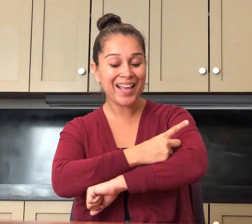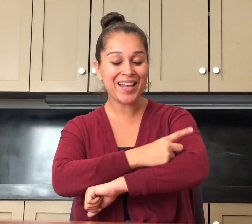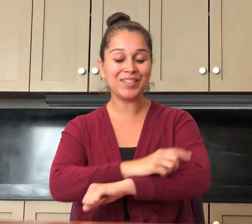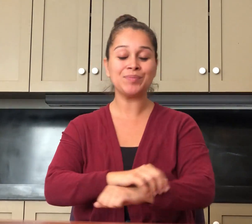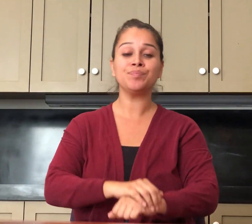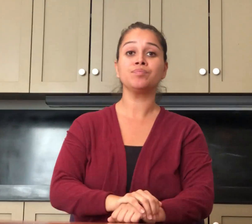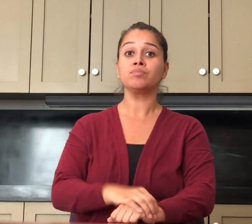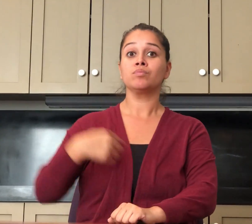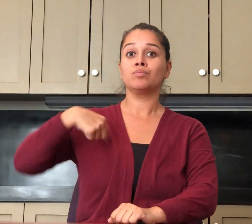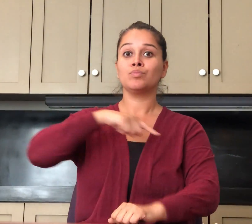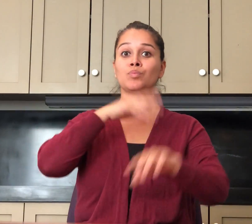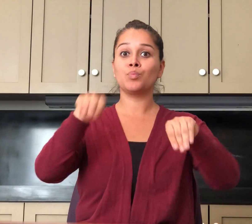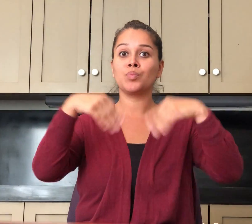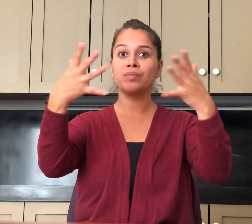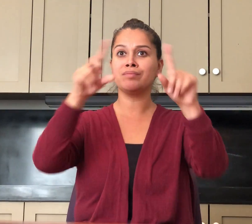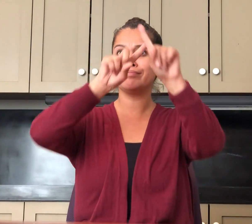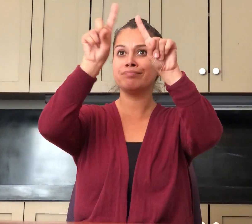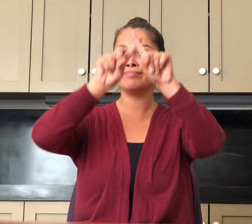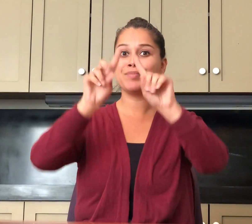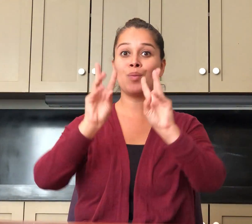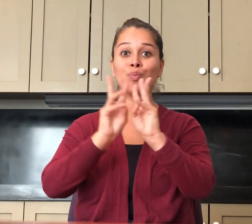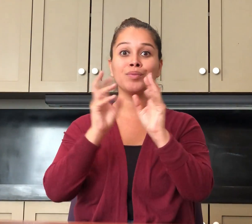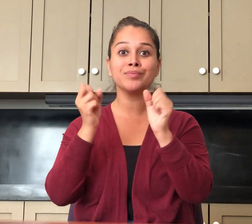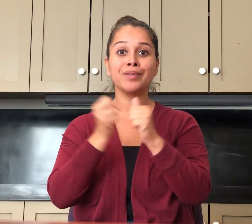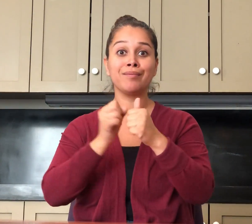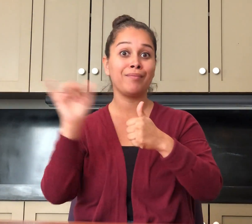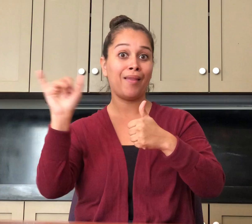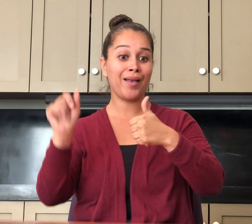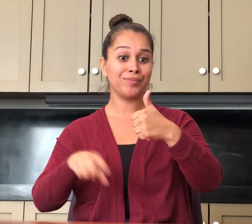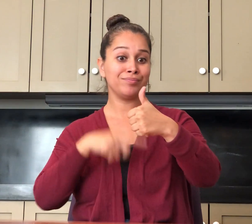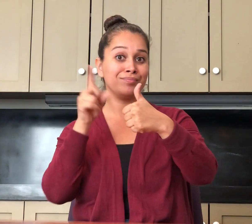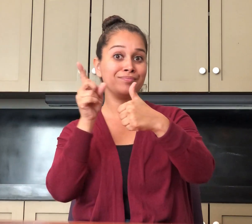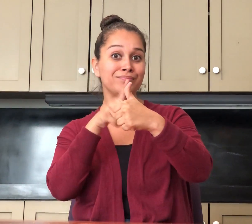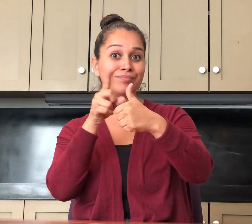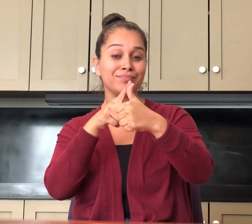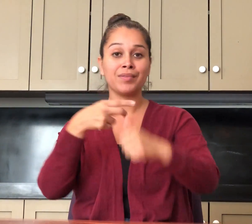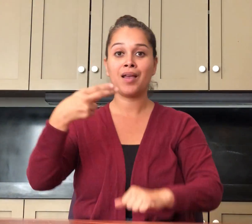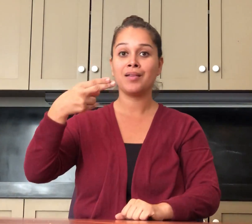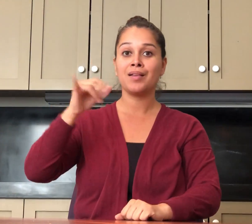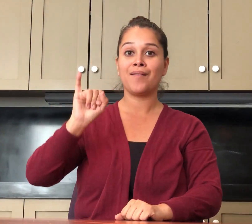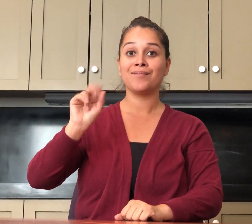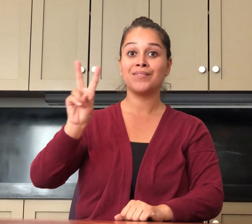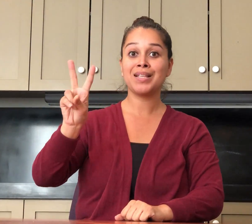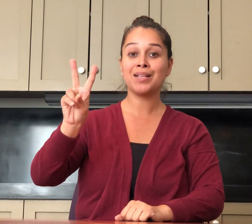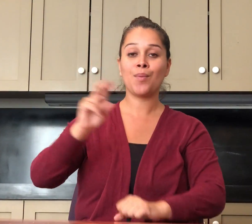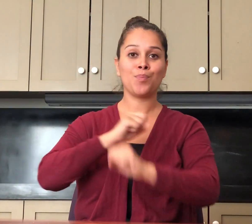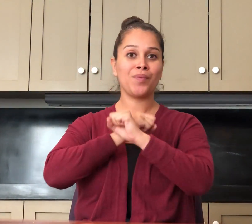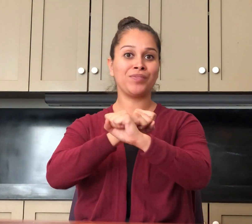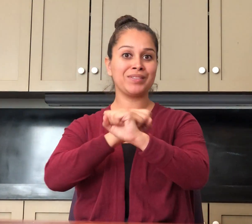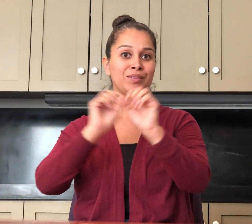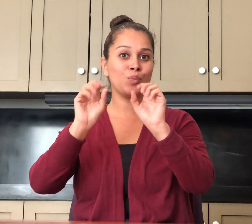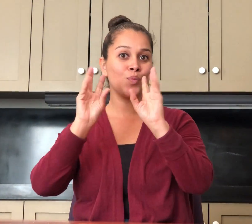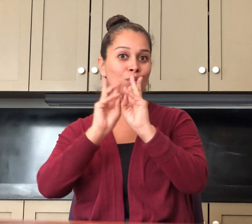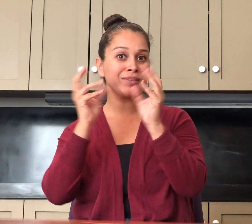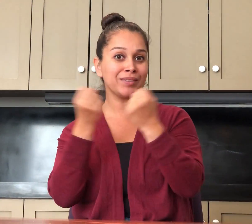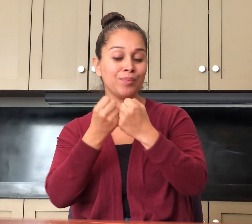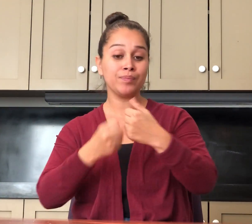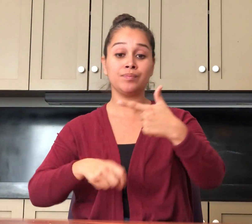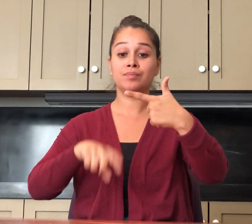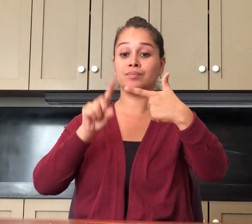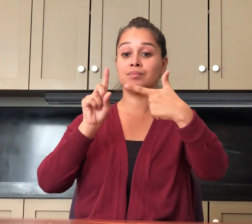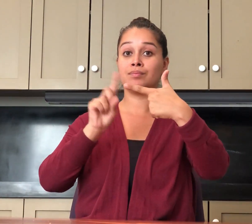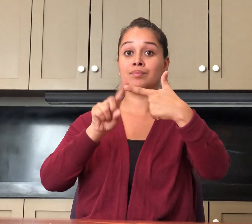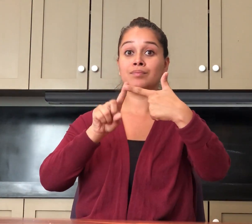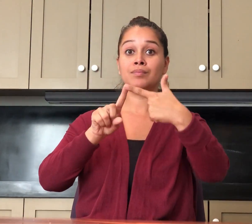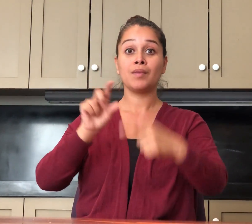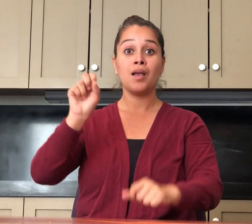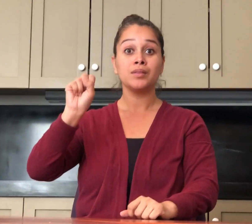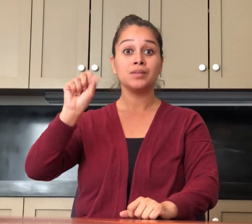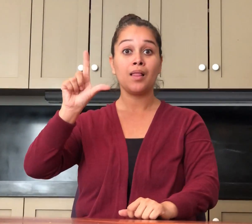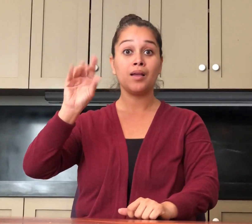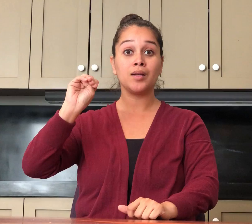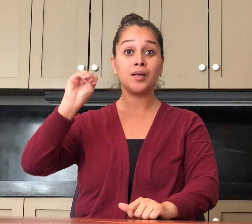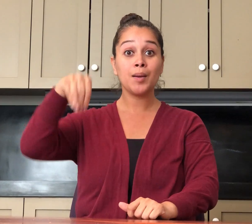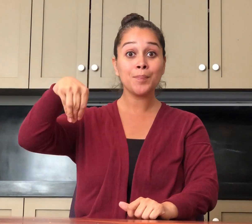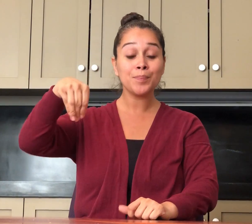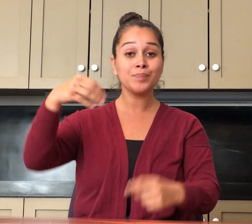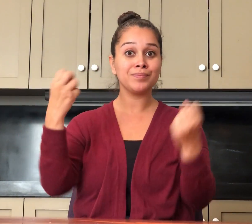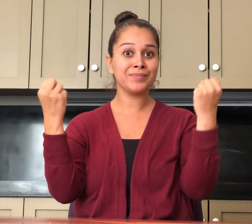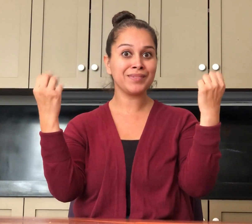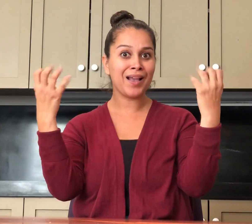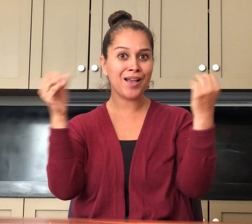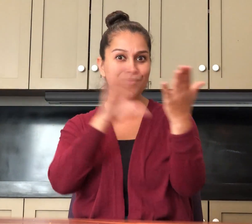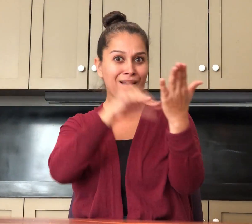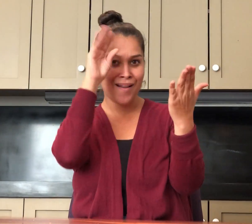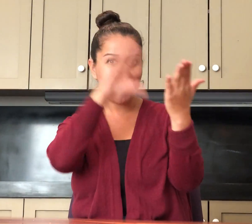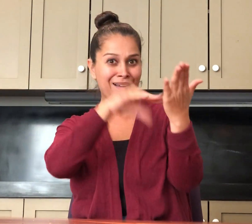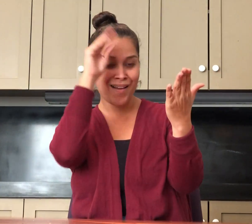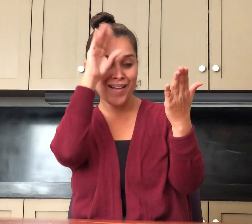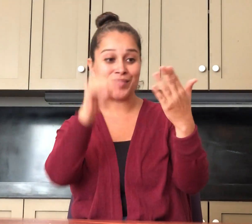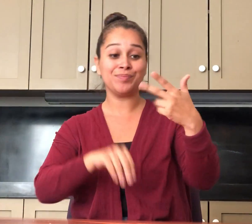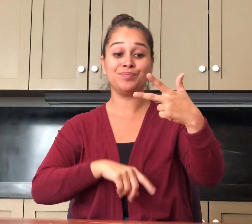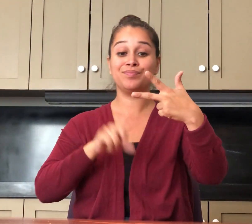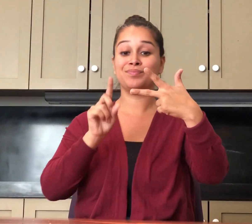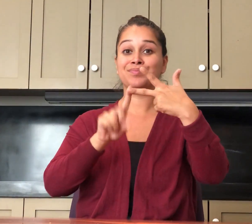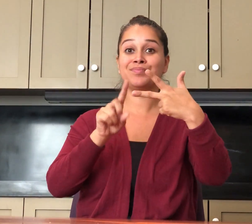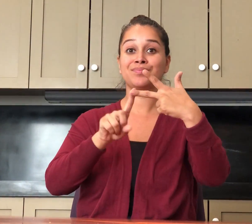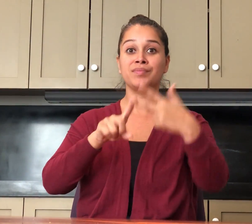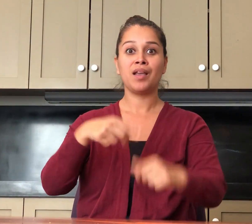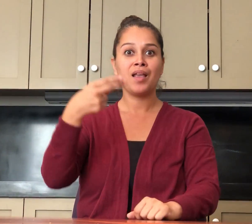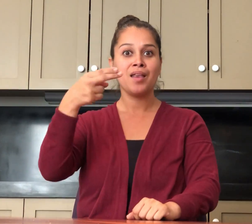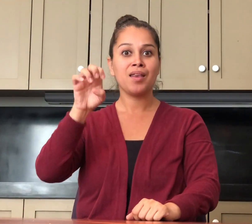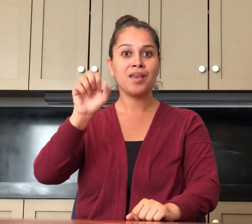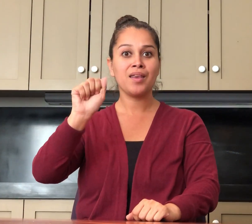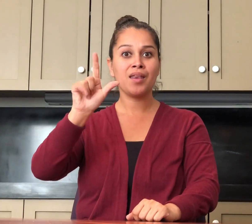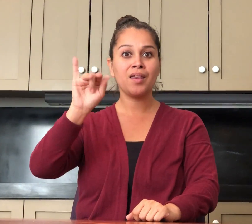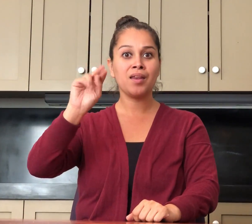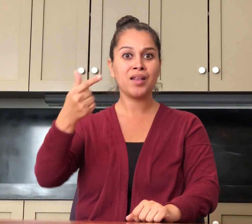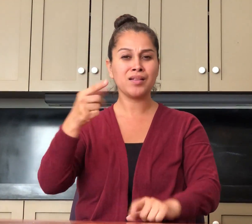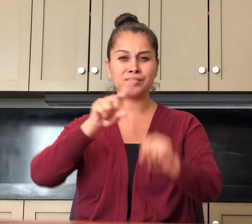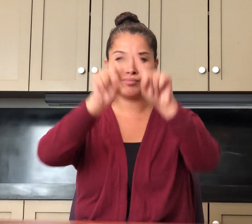We will provide workshops such as HIV Prevention, SLM (Mexican Sign Language), Healing Practices.